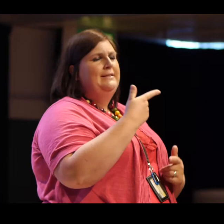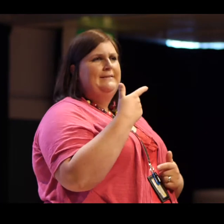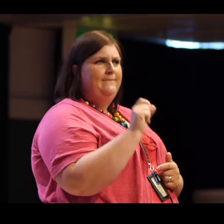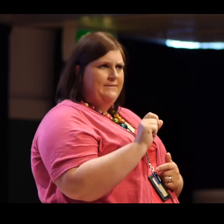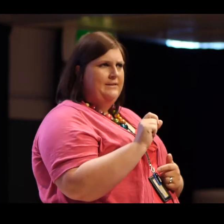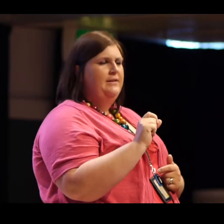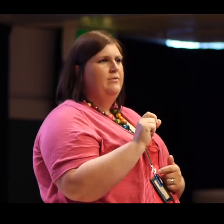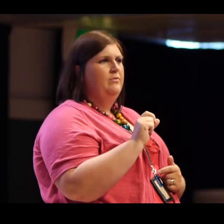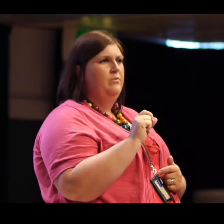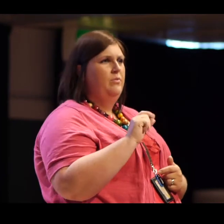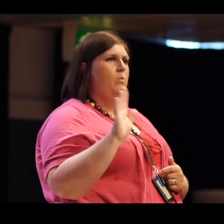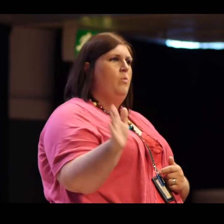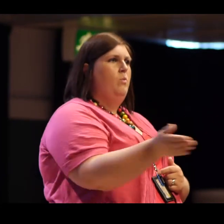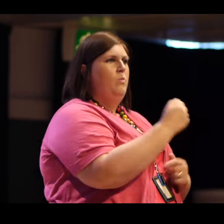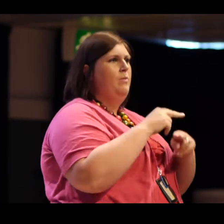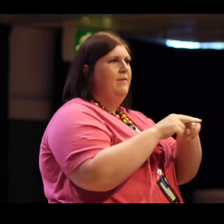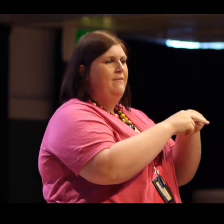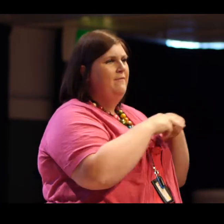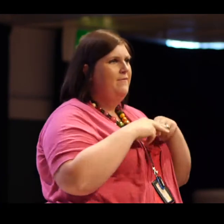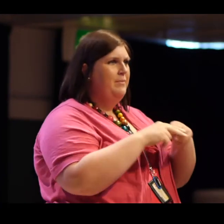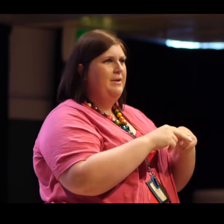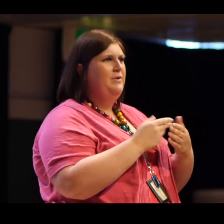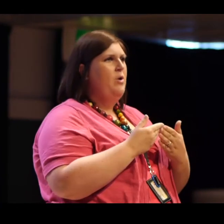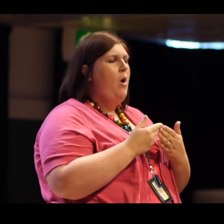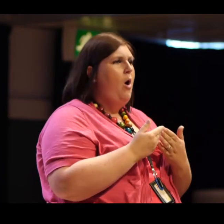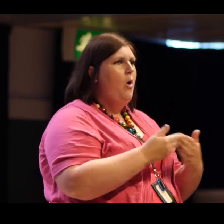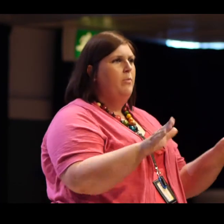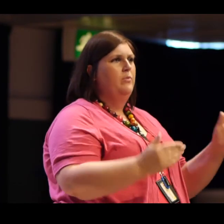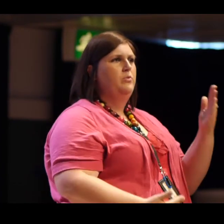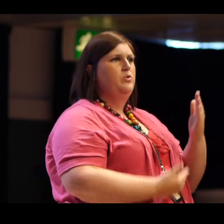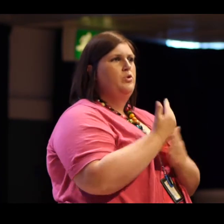with the whole family, for the opening of the huge Attenborough building